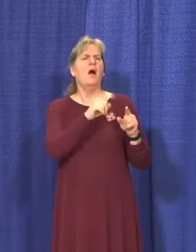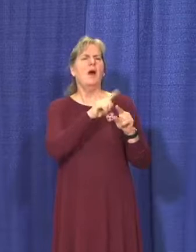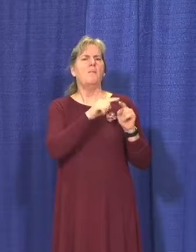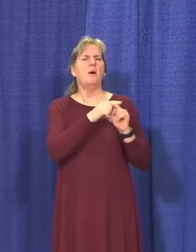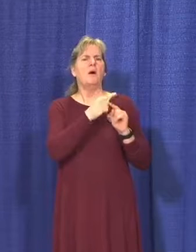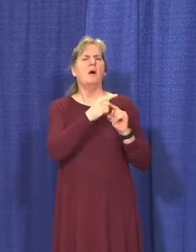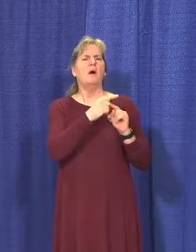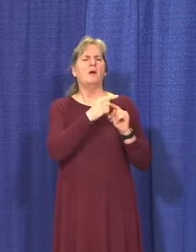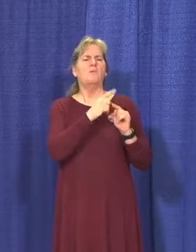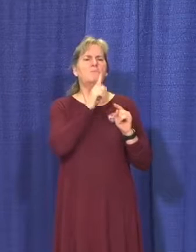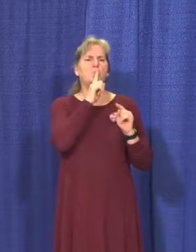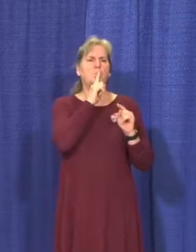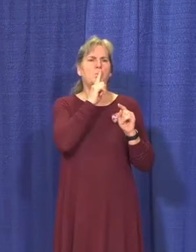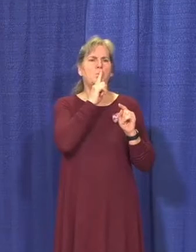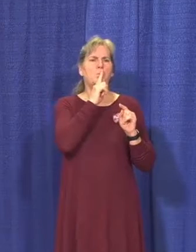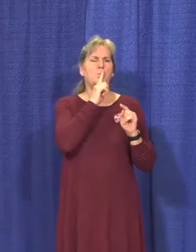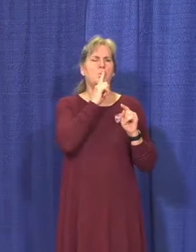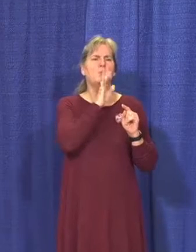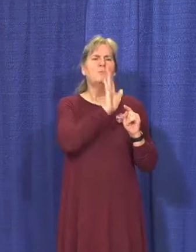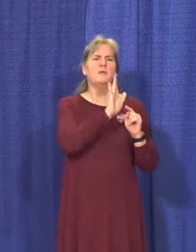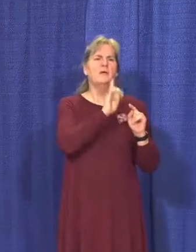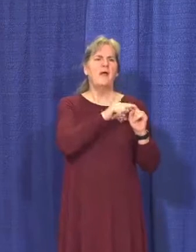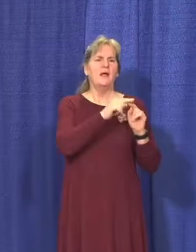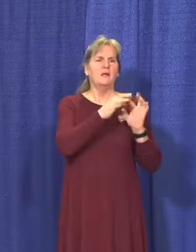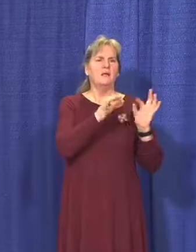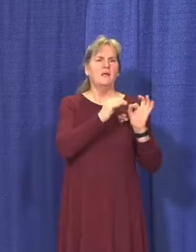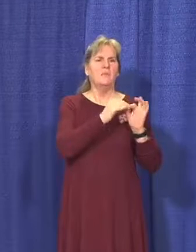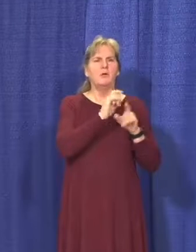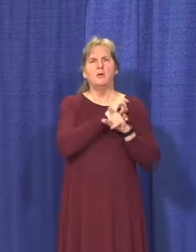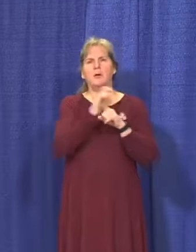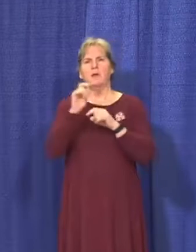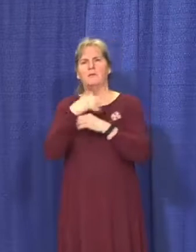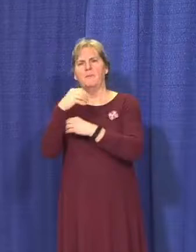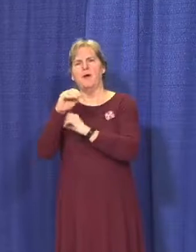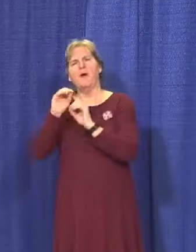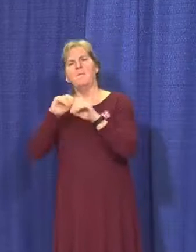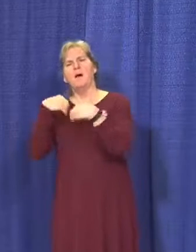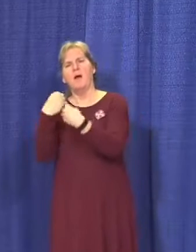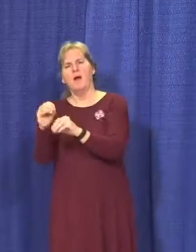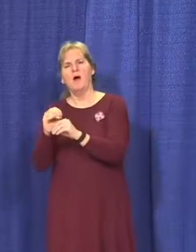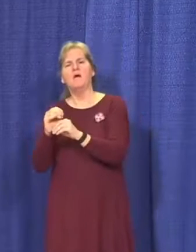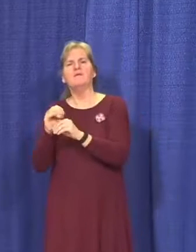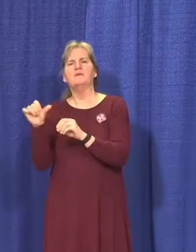in an hour. I cannot tell you what it is because it is embargoed but you can call me at the office.